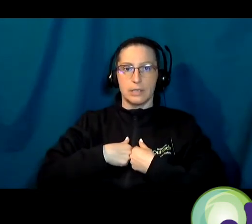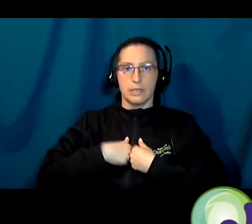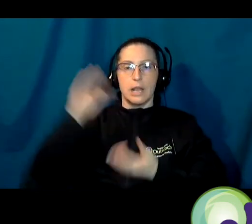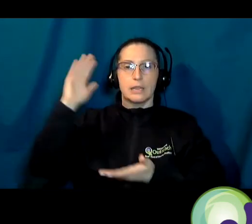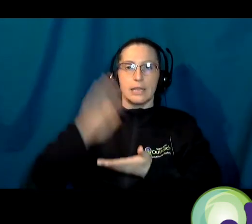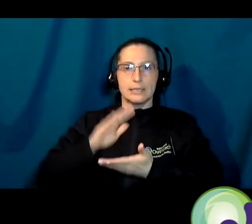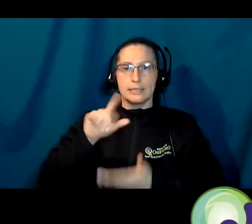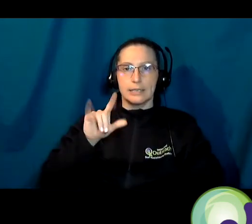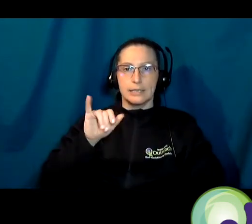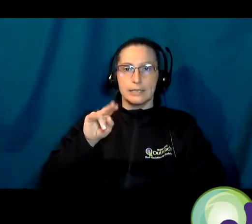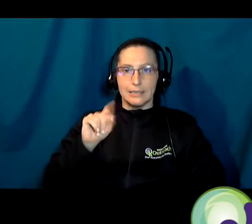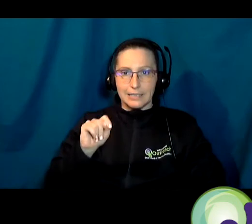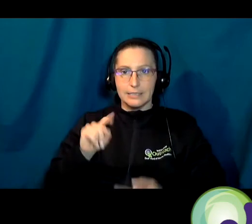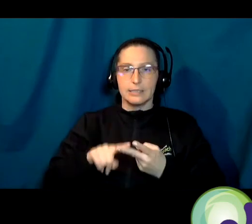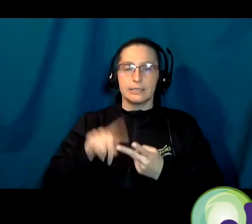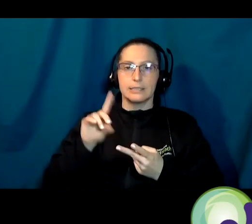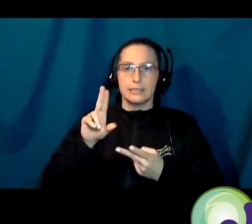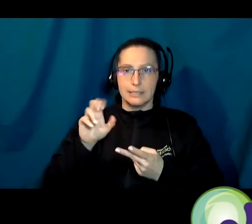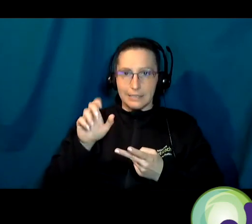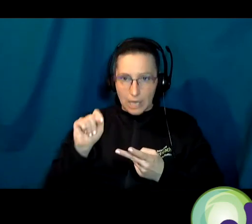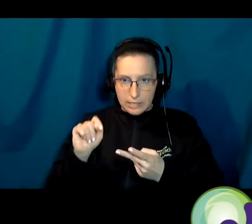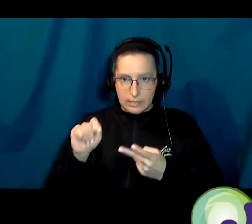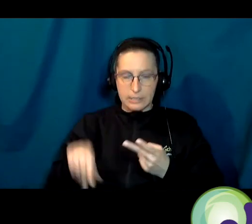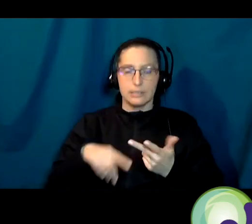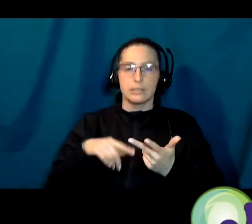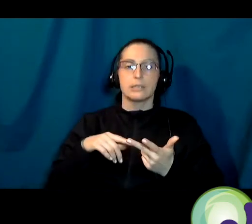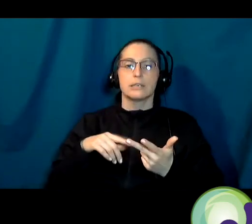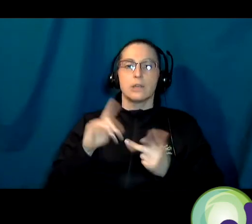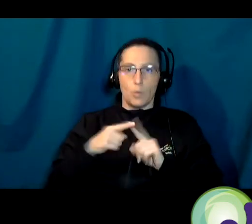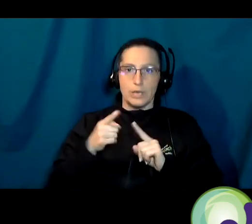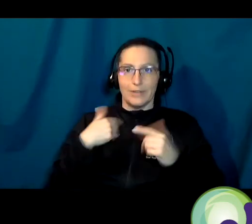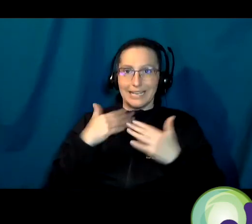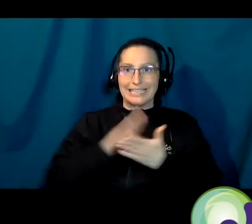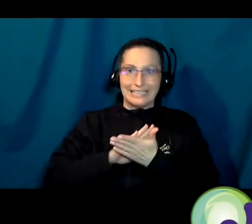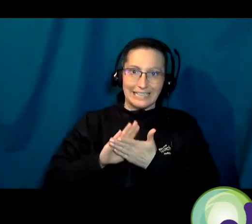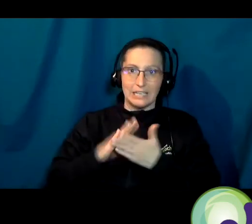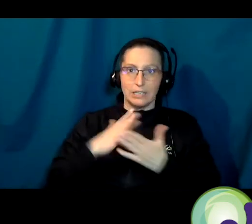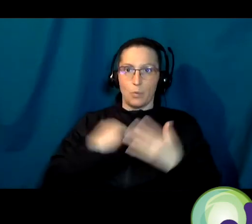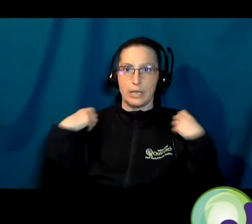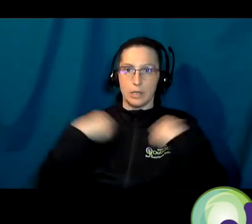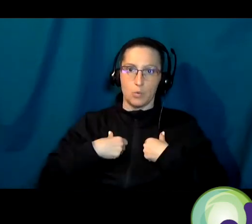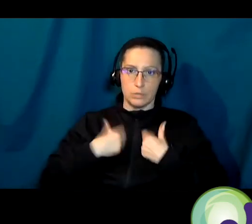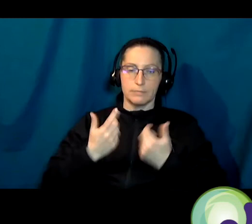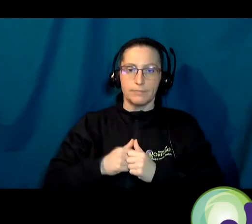and dust transmitted when they have a clean white coat on in the process. Many of our team